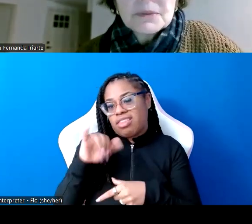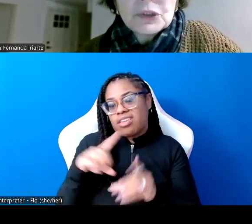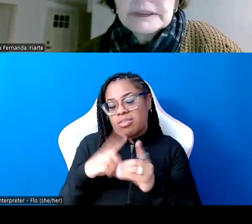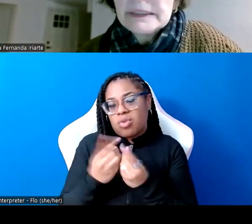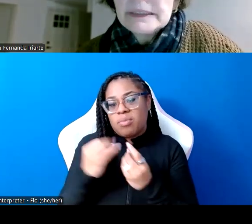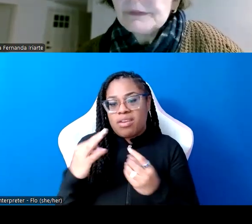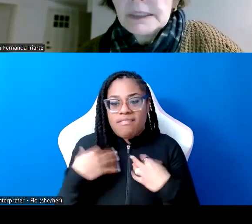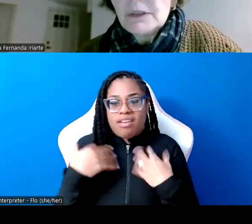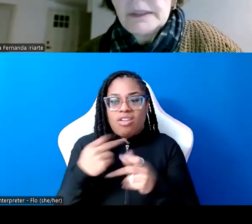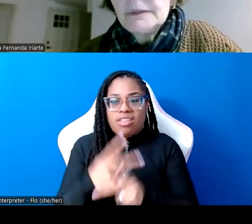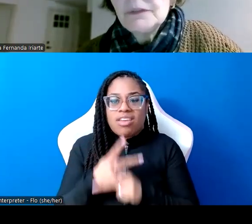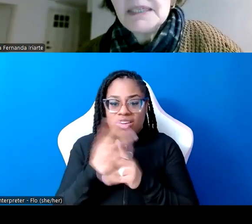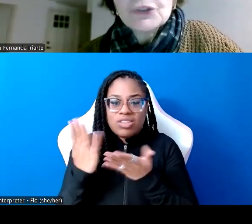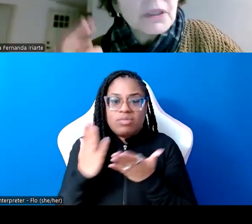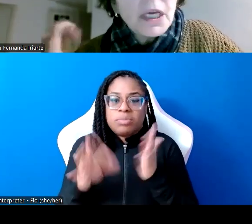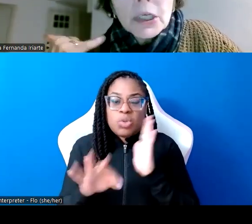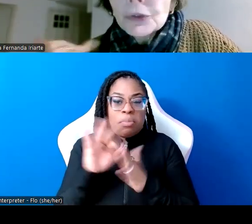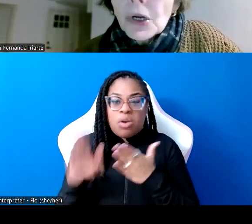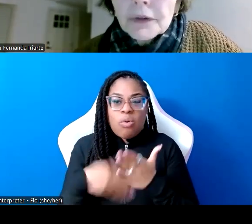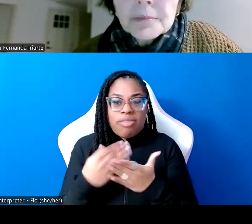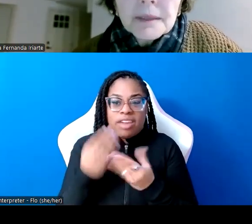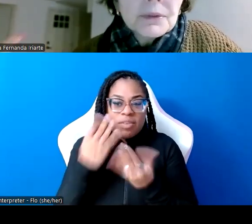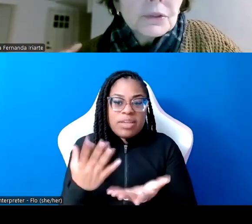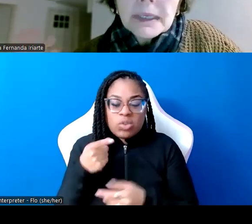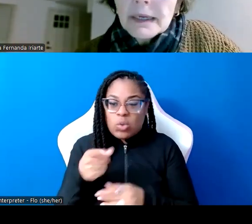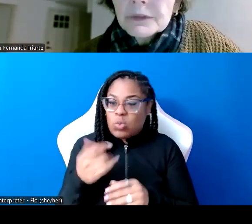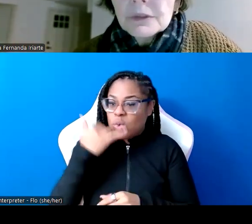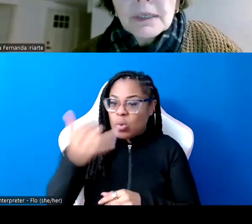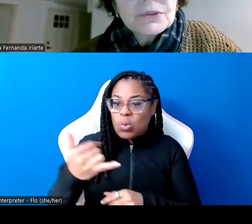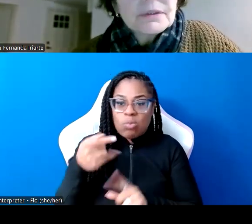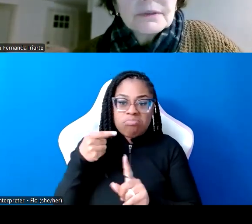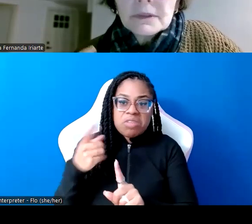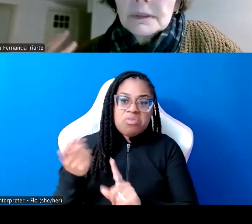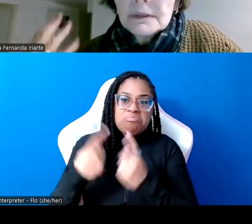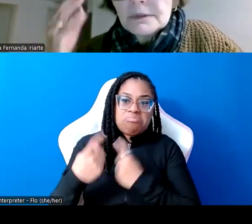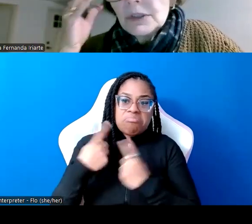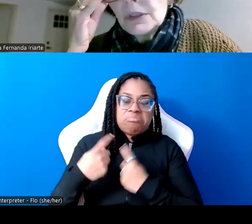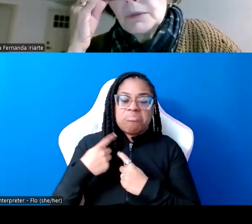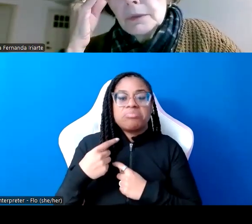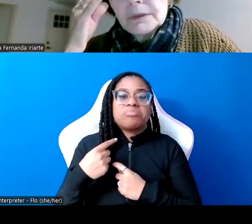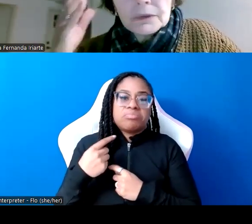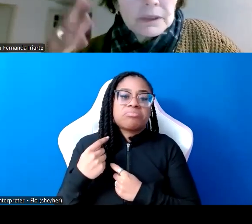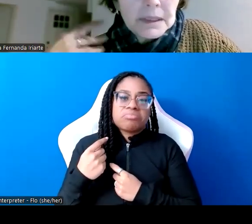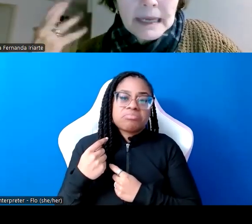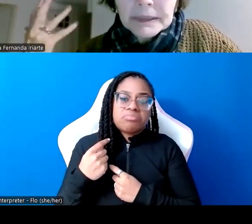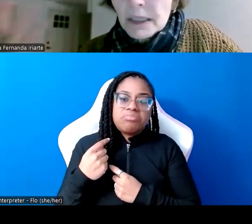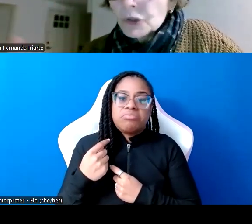But you can find all that information. You call them up and they're going to ask you questions. You're going to you know, there's going to be an application.